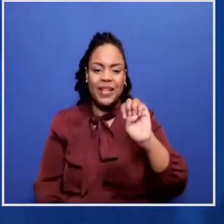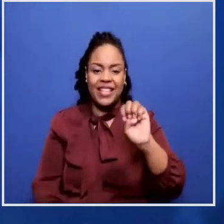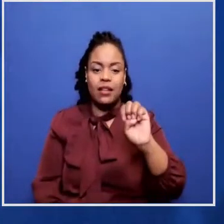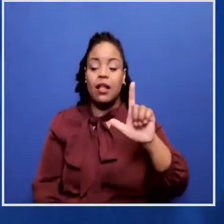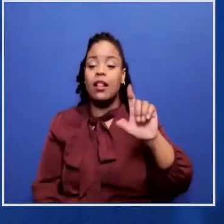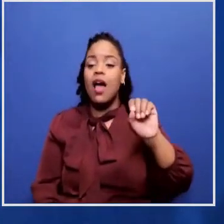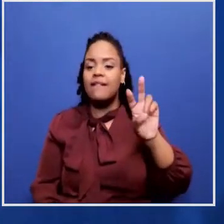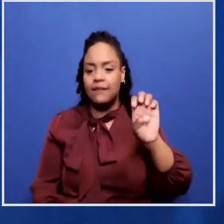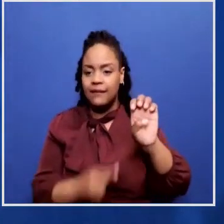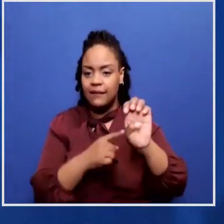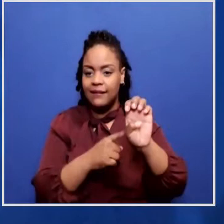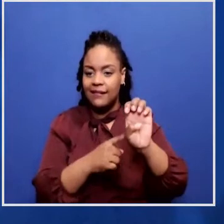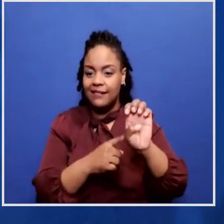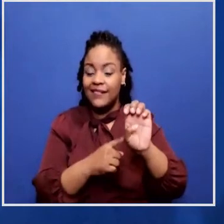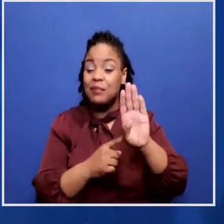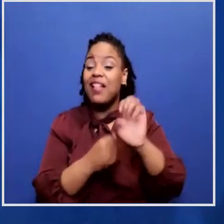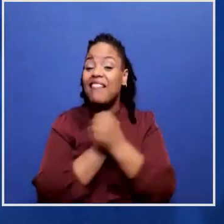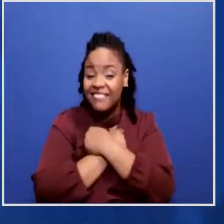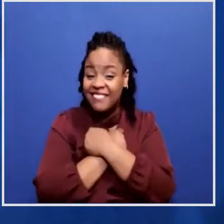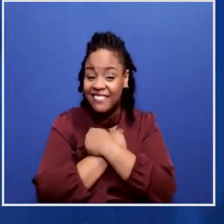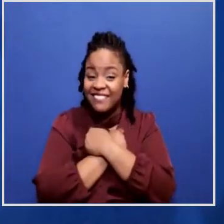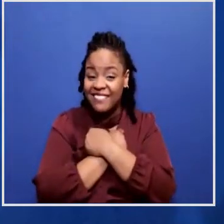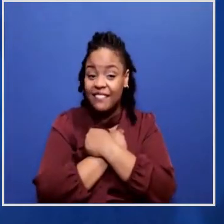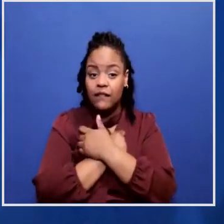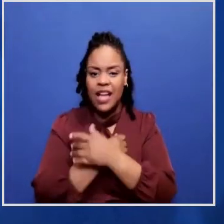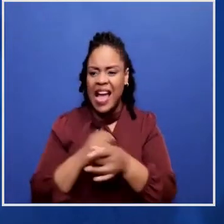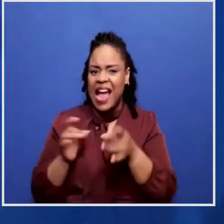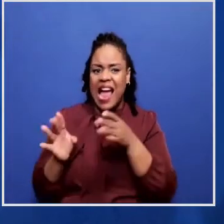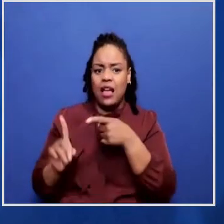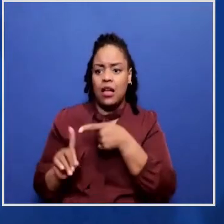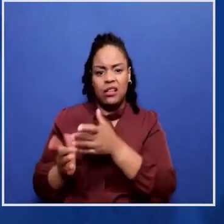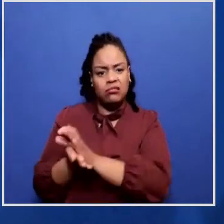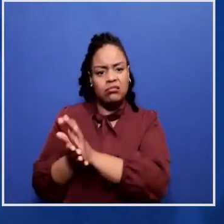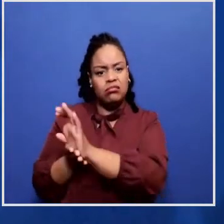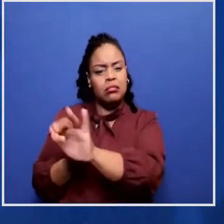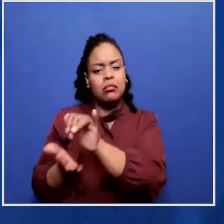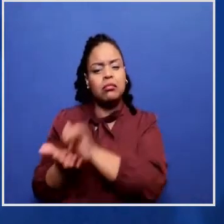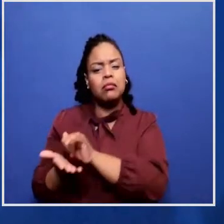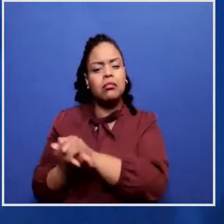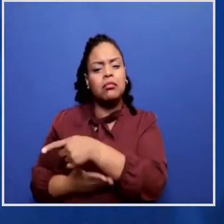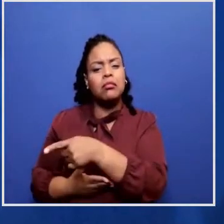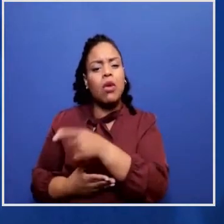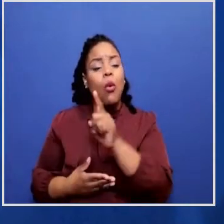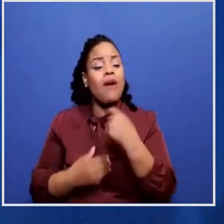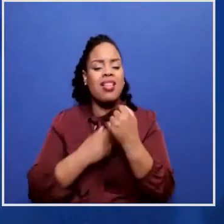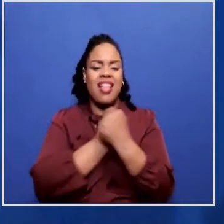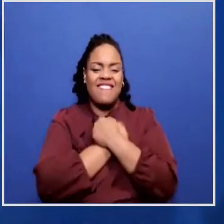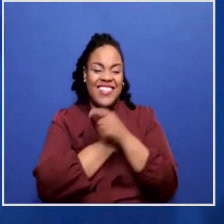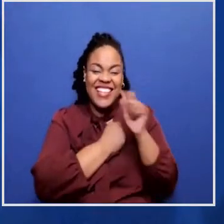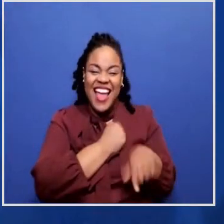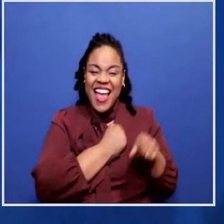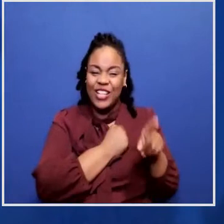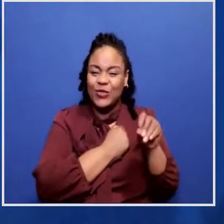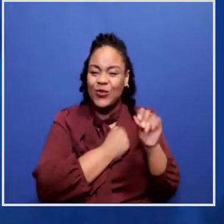NOW IS THE TIME TO BE LOVE, AS MY FATHER SAID, HATE CANNOT